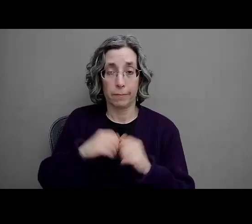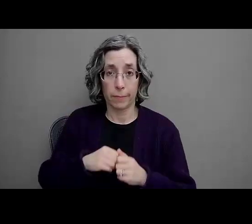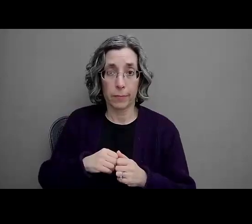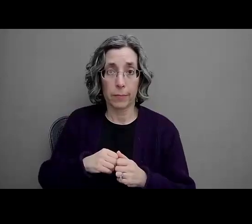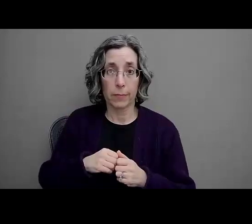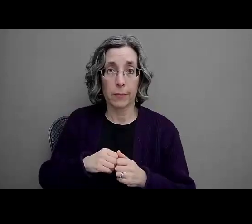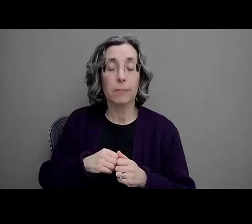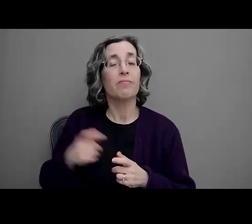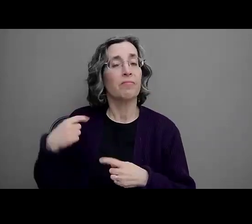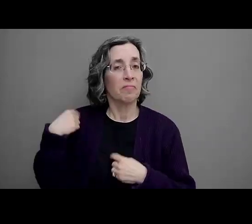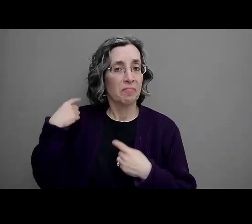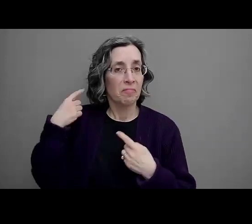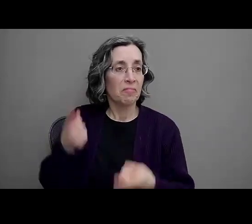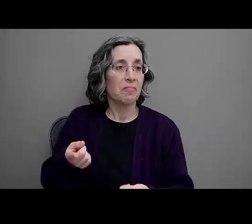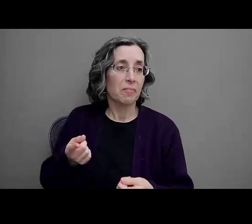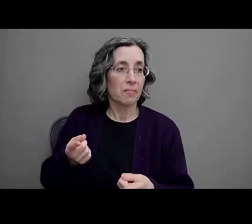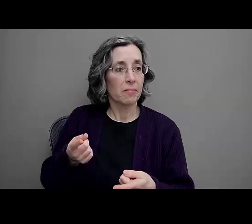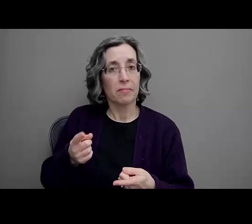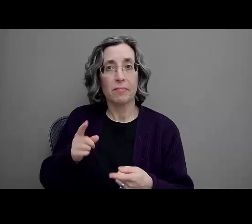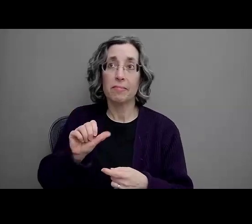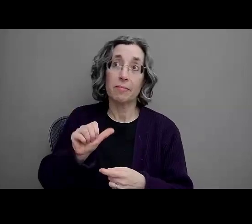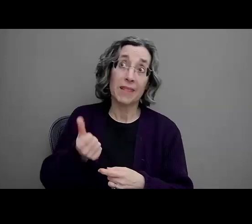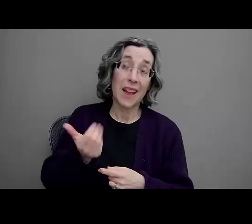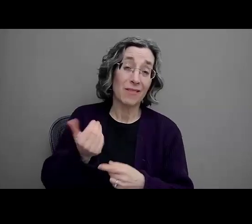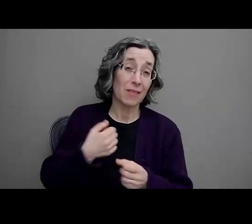is no registration regulation. There have been a couple of